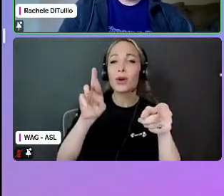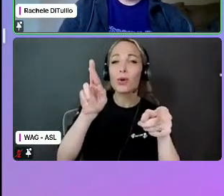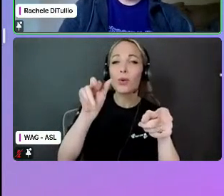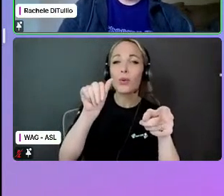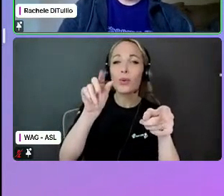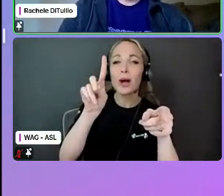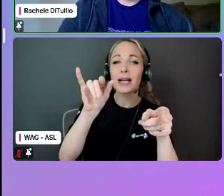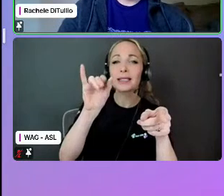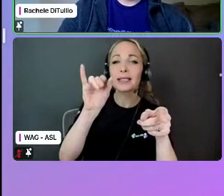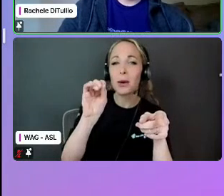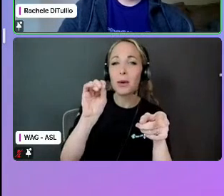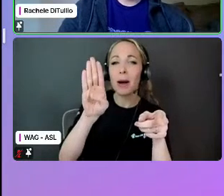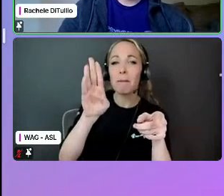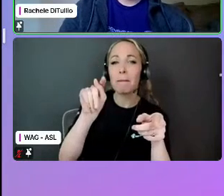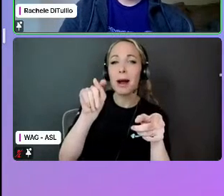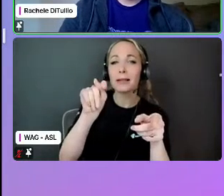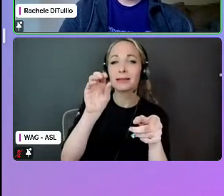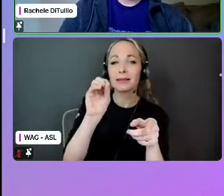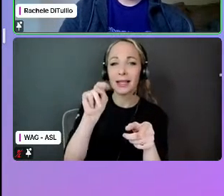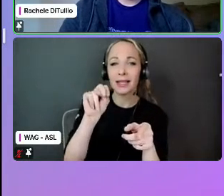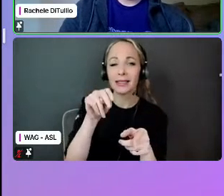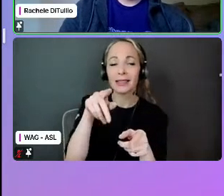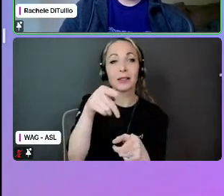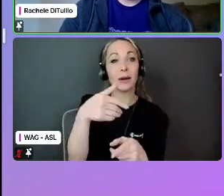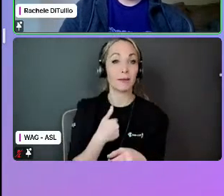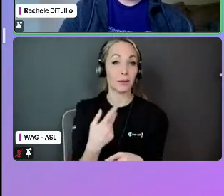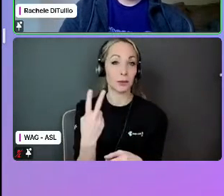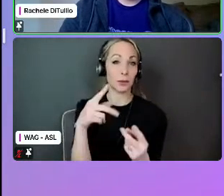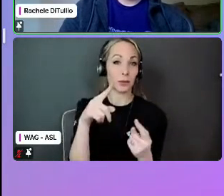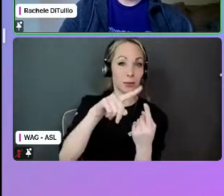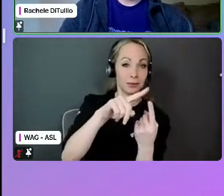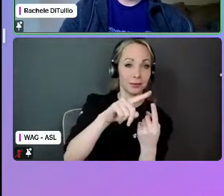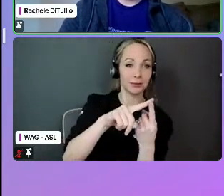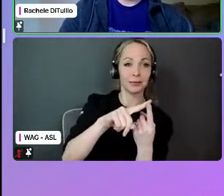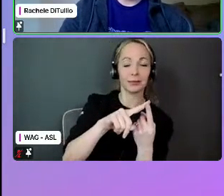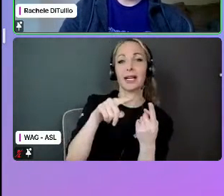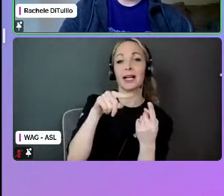radio buttons. I wanna talk a little bit about how we mark